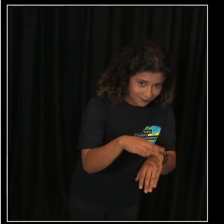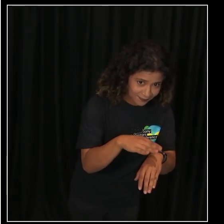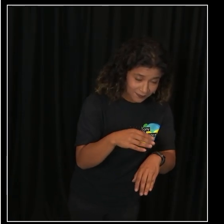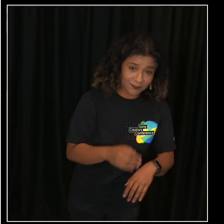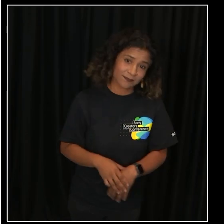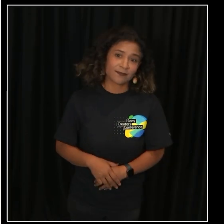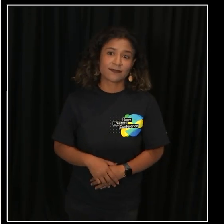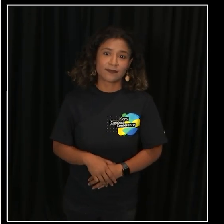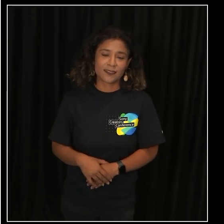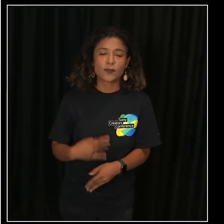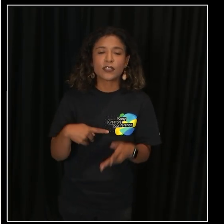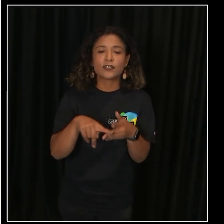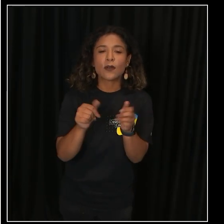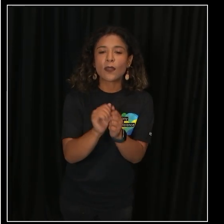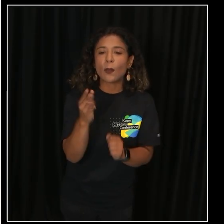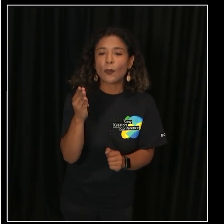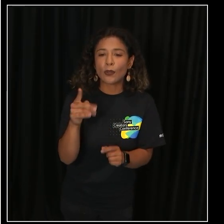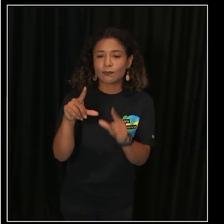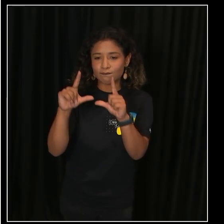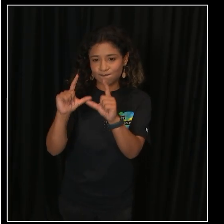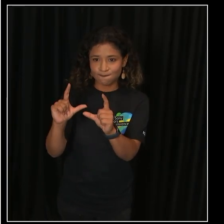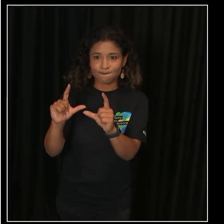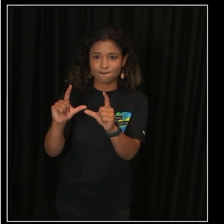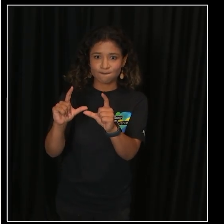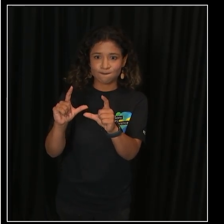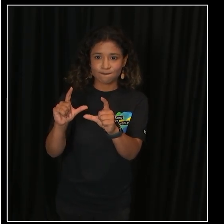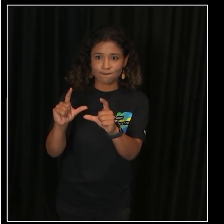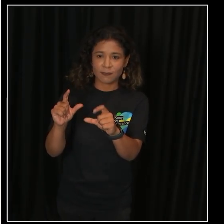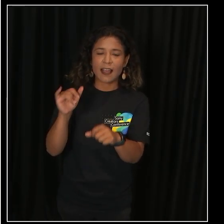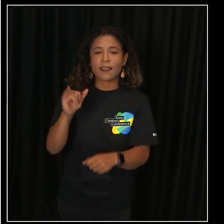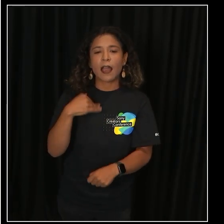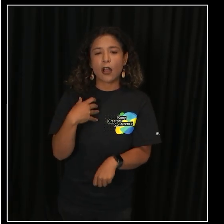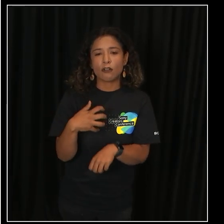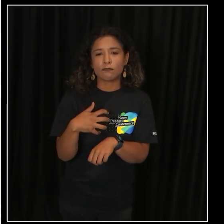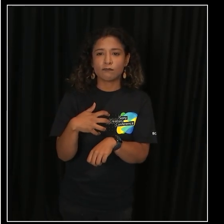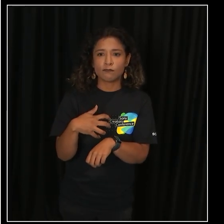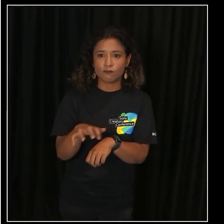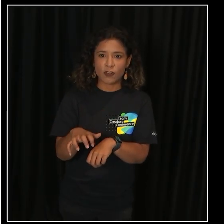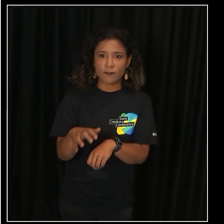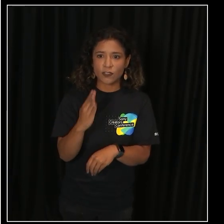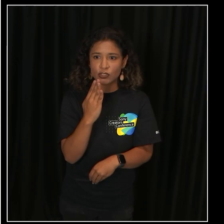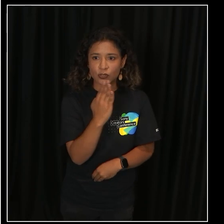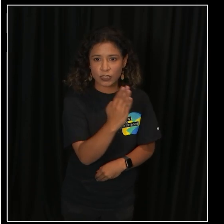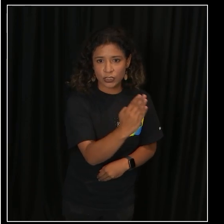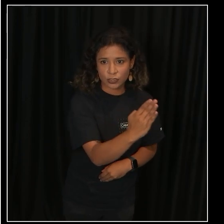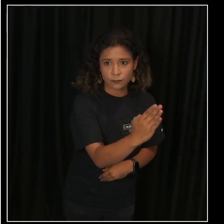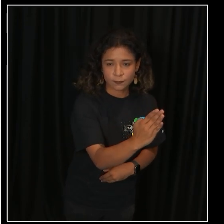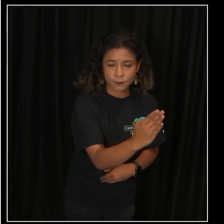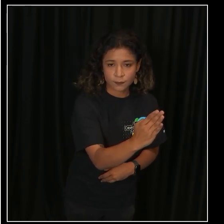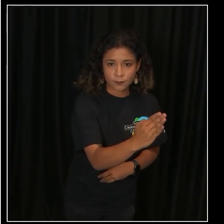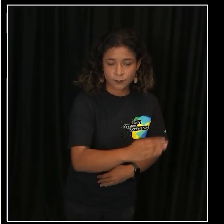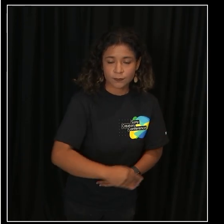So we're going to start with this blue guy. And that's our pixel. And this is a rough ray direction in Screen Space. So consider this. Let's consider this direction.